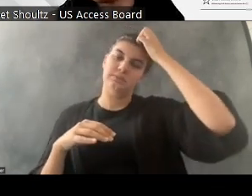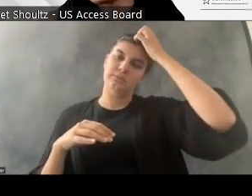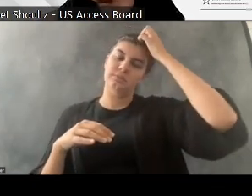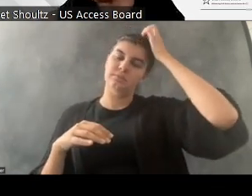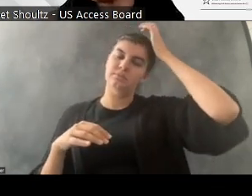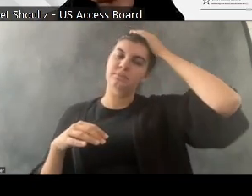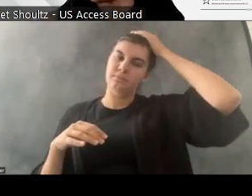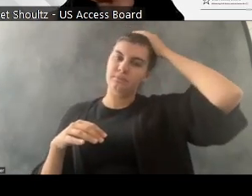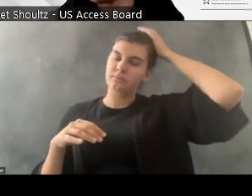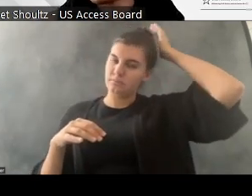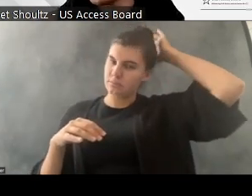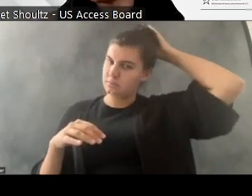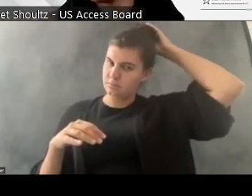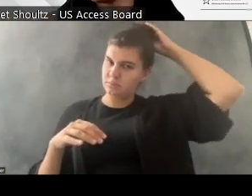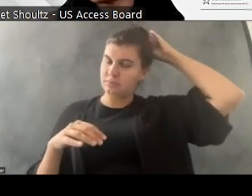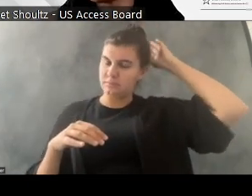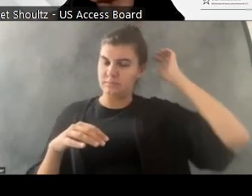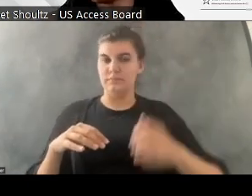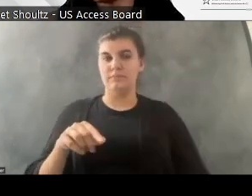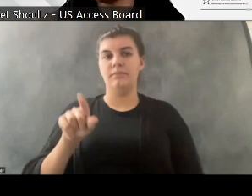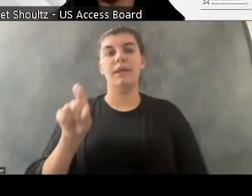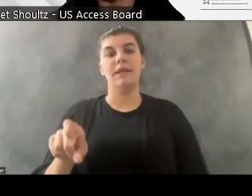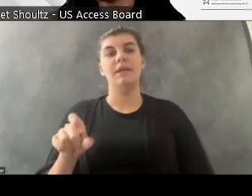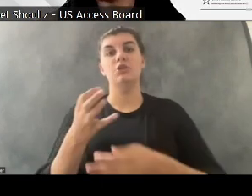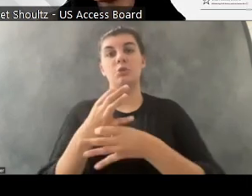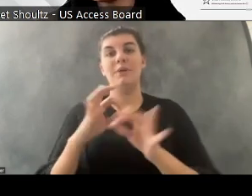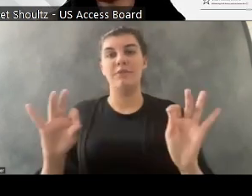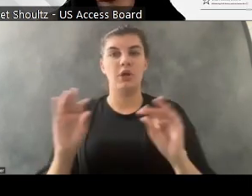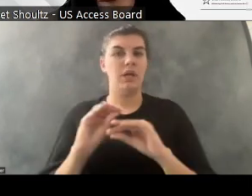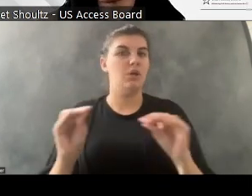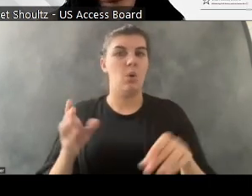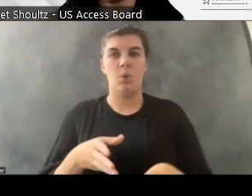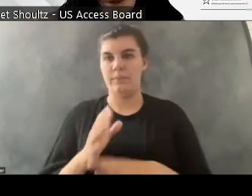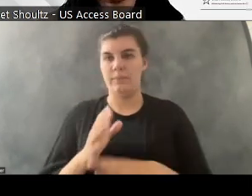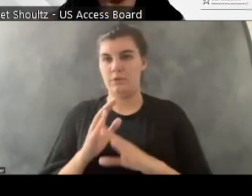that's adjacent to the inaccessible passenger loading zone, needs to be free of obstructions.